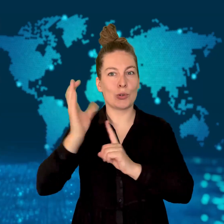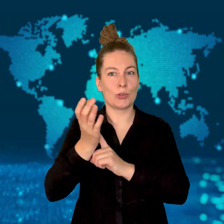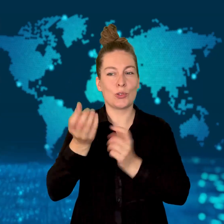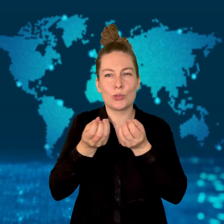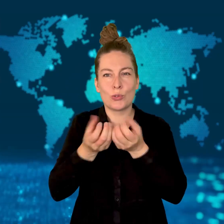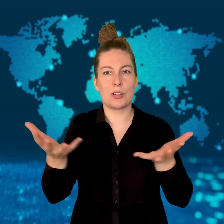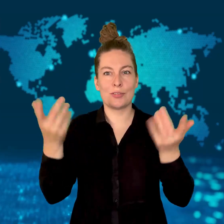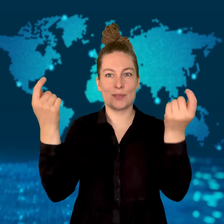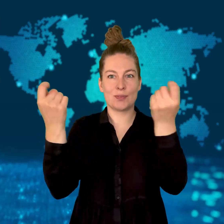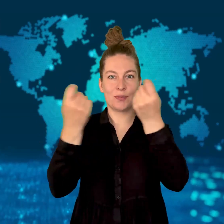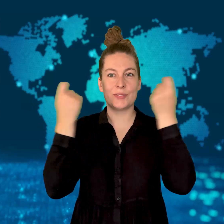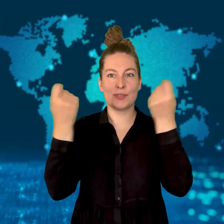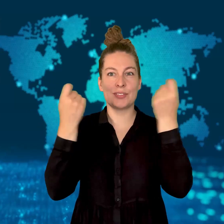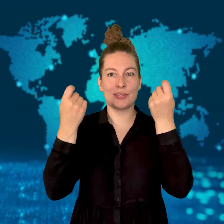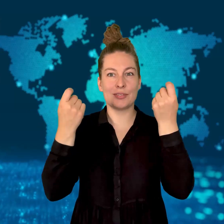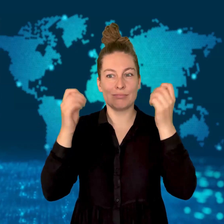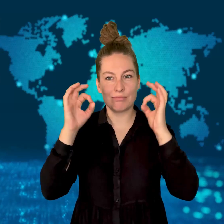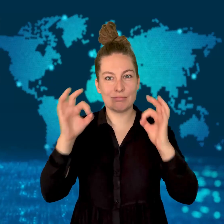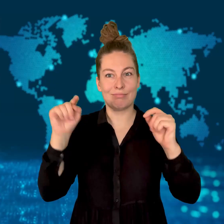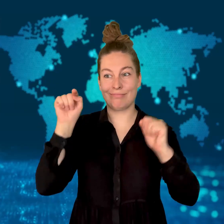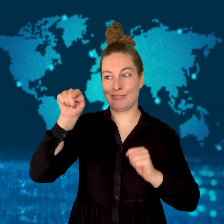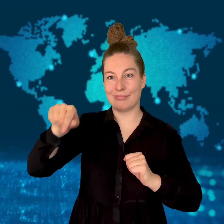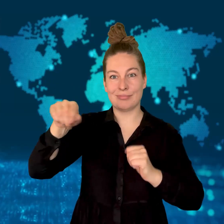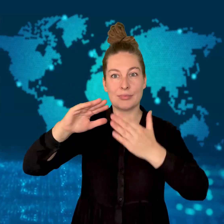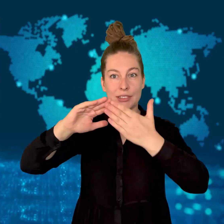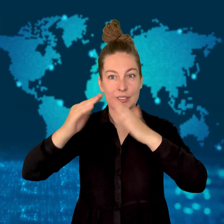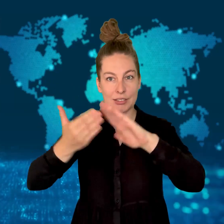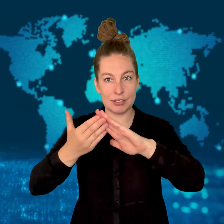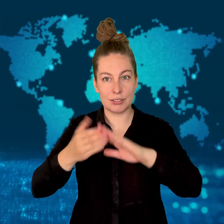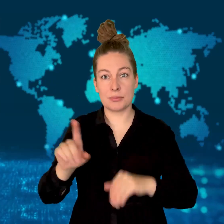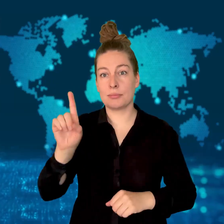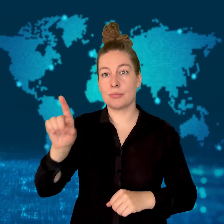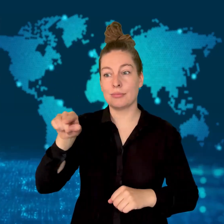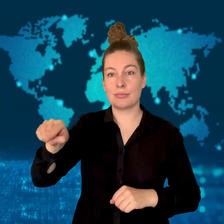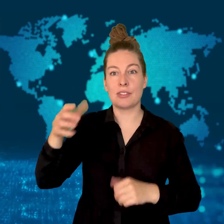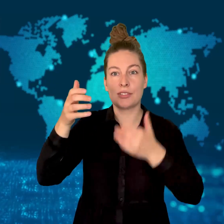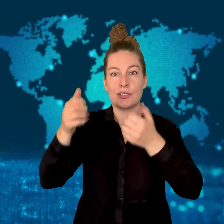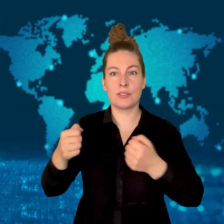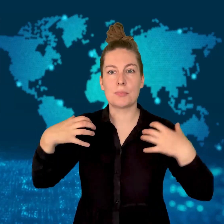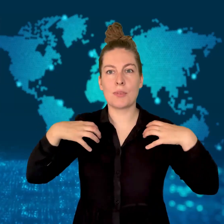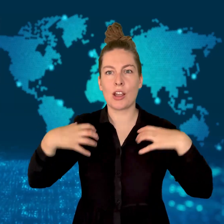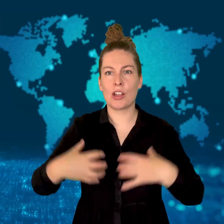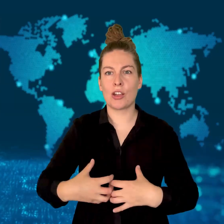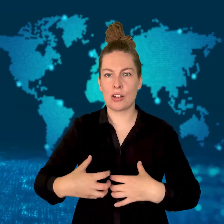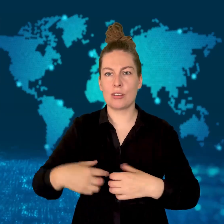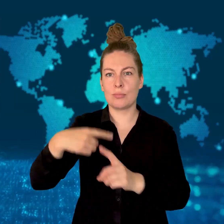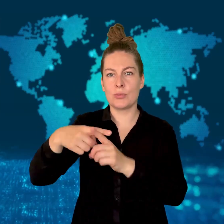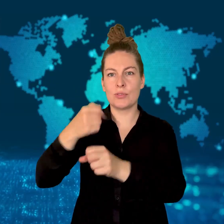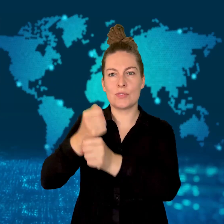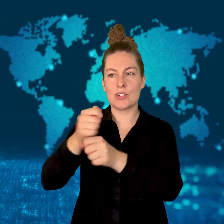but the police protected the festival in a clash with those officials.